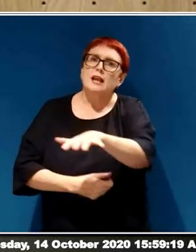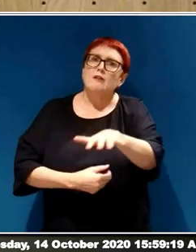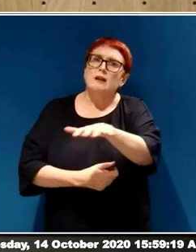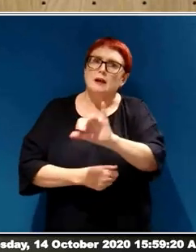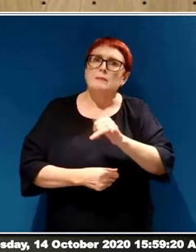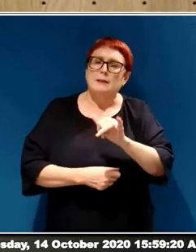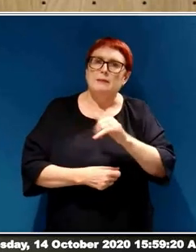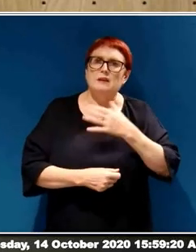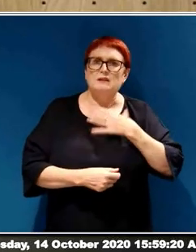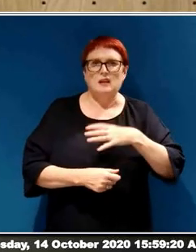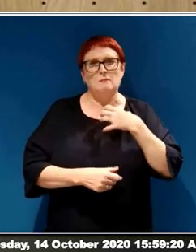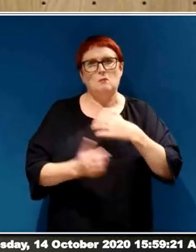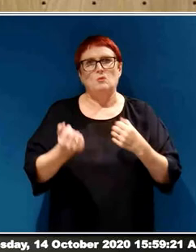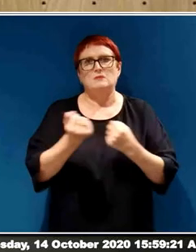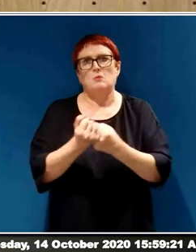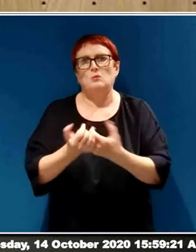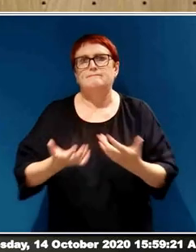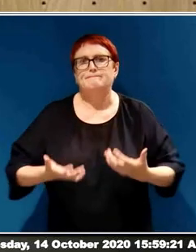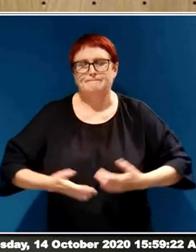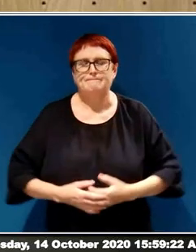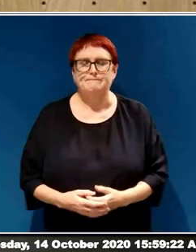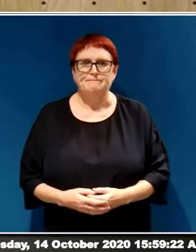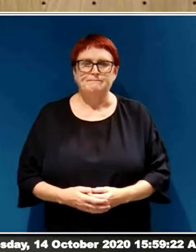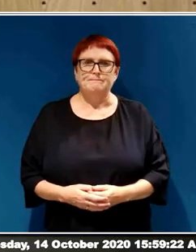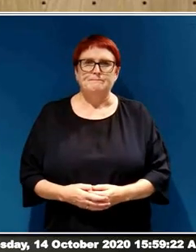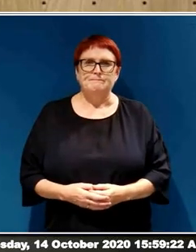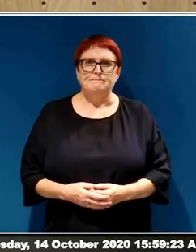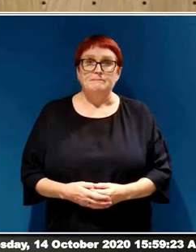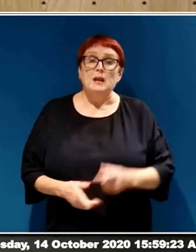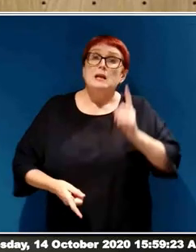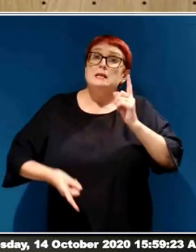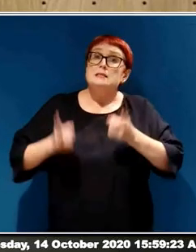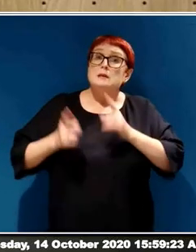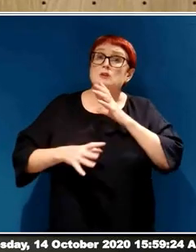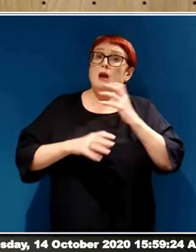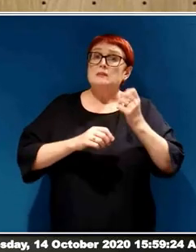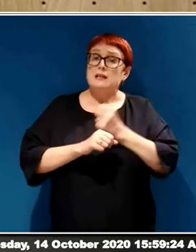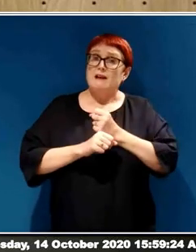Sometimes they will look at data and say this isn't making change fast enough,